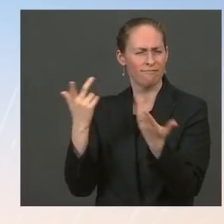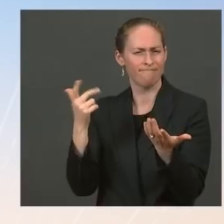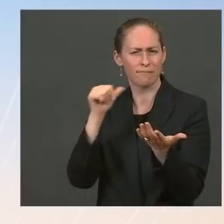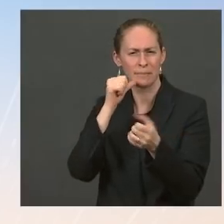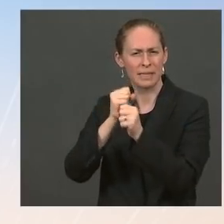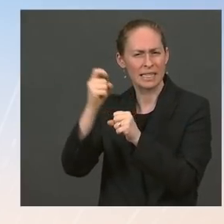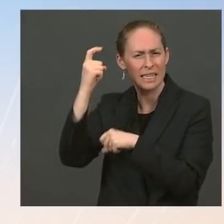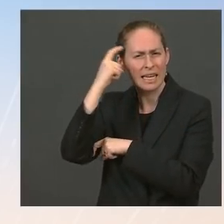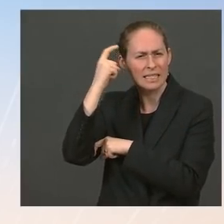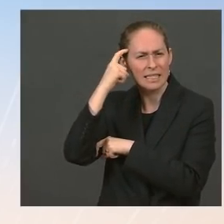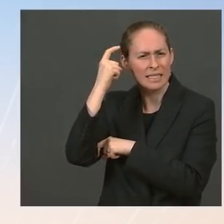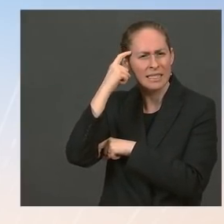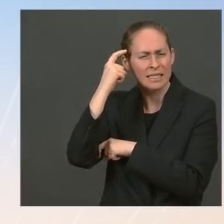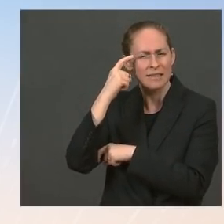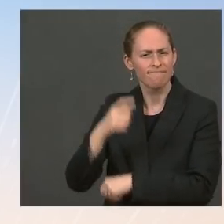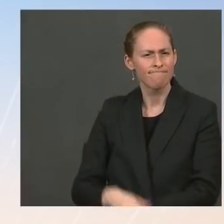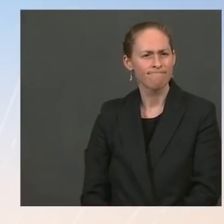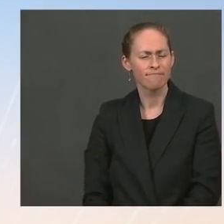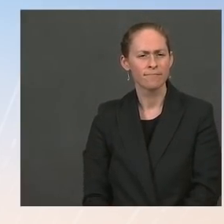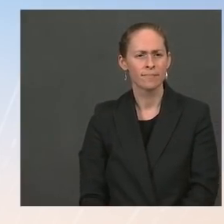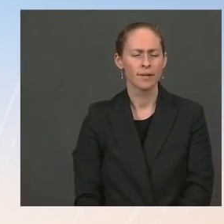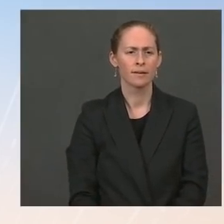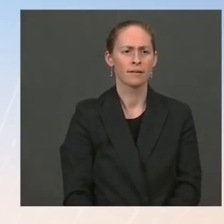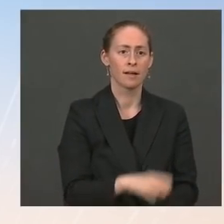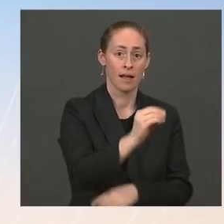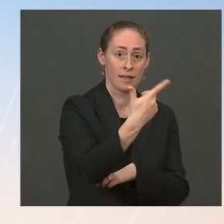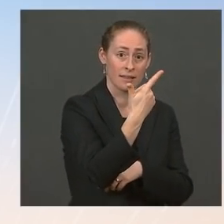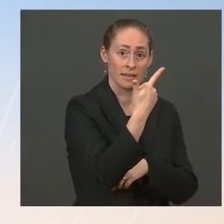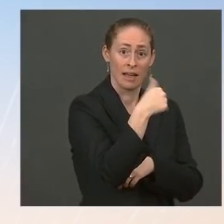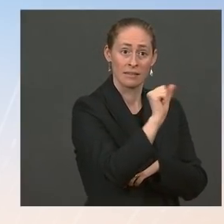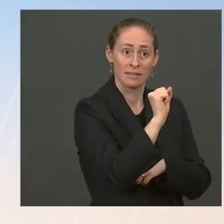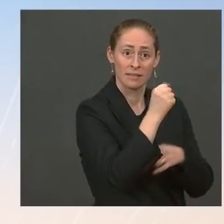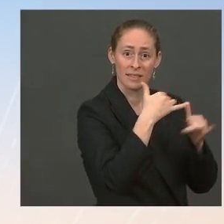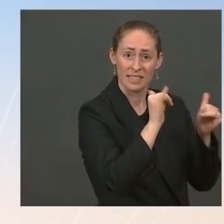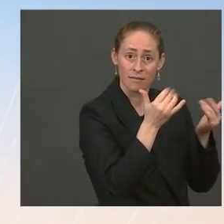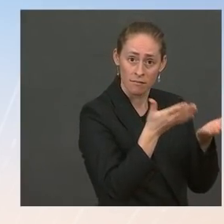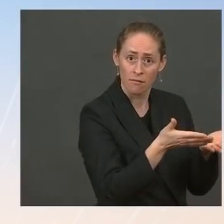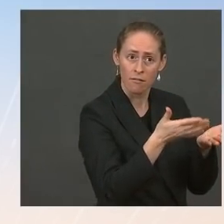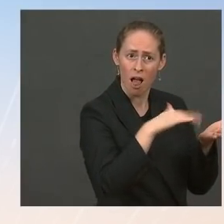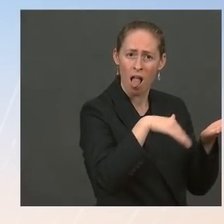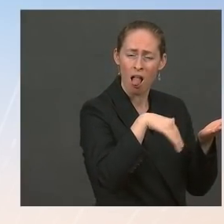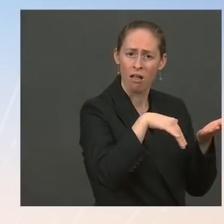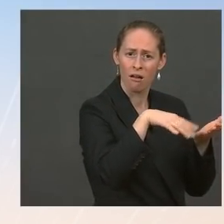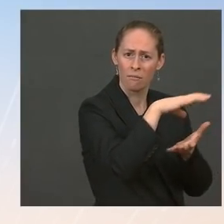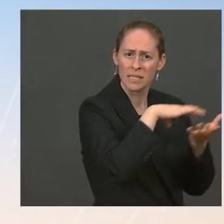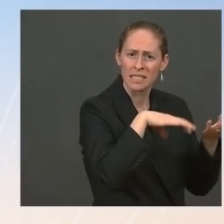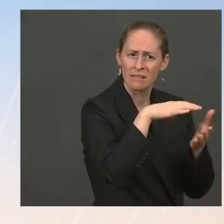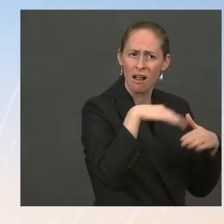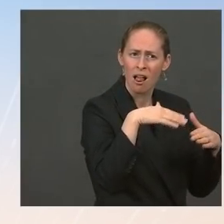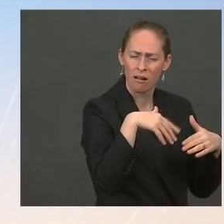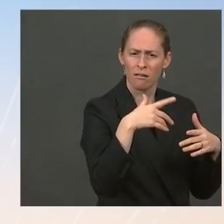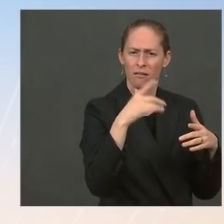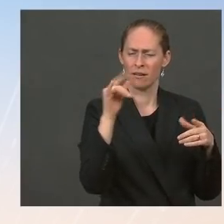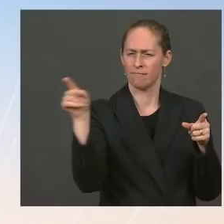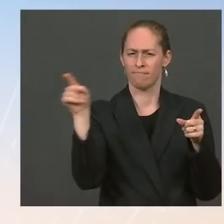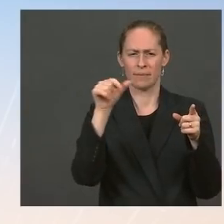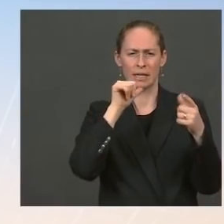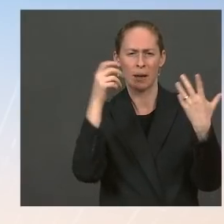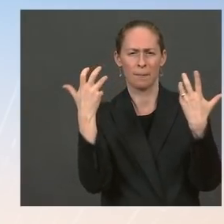and the average price at the pump is well above the pre-pandemic average. It's not what we look to comparatively for years pre-pandemic.